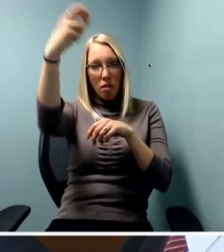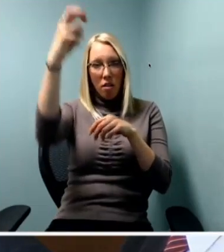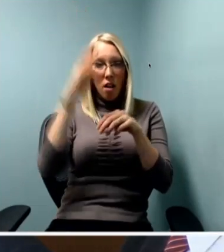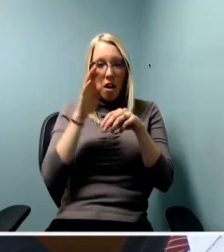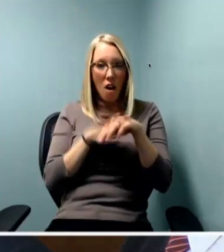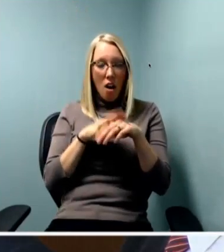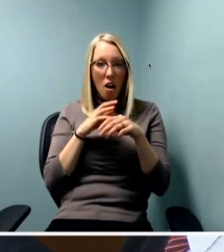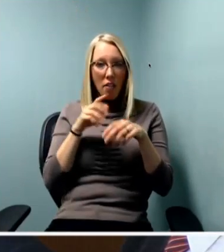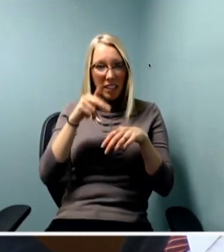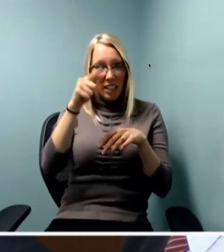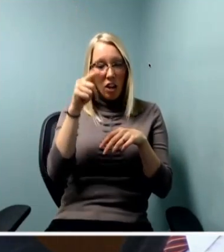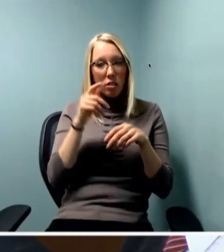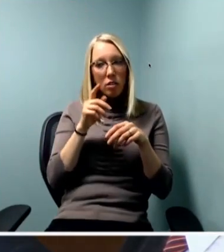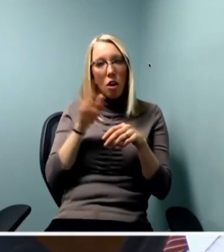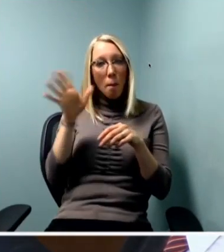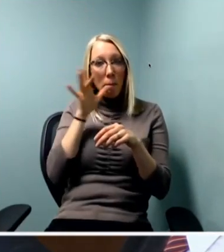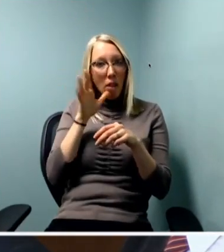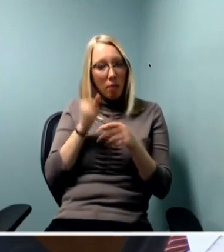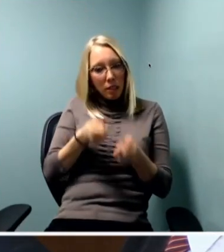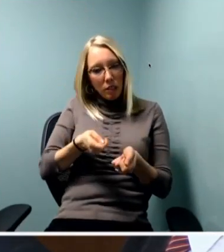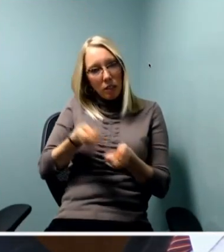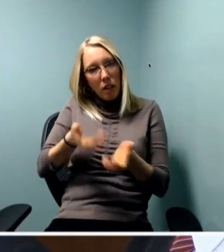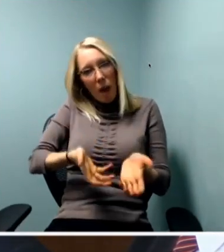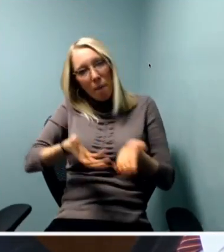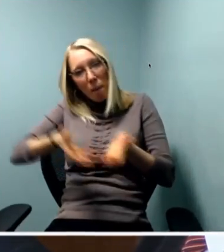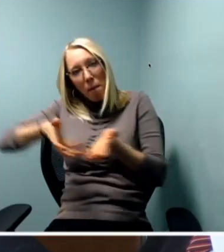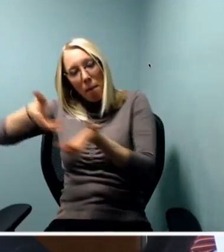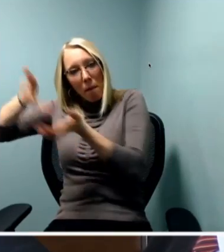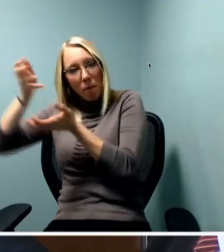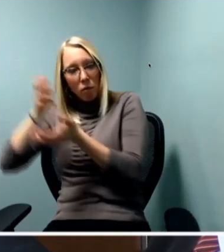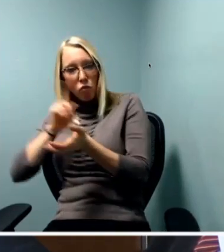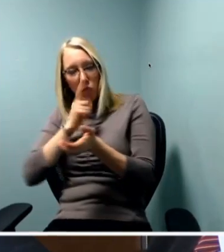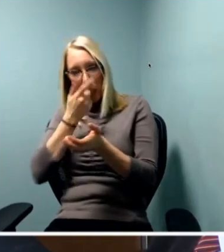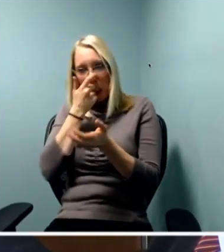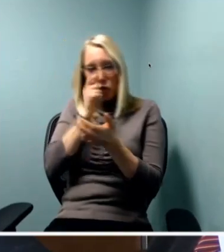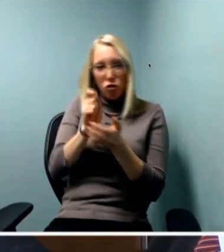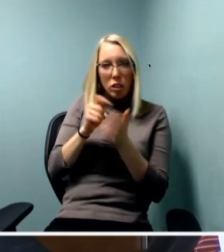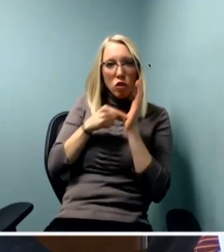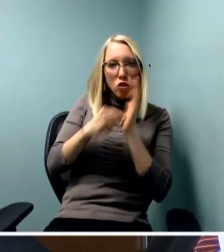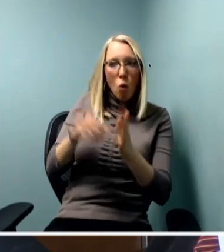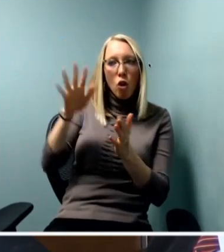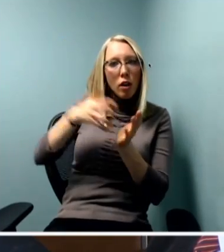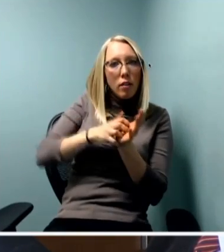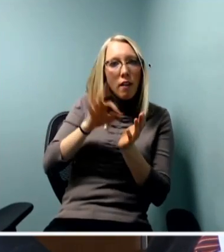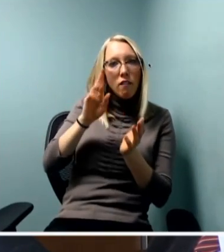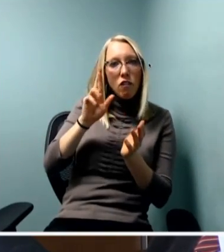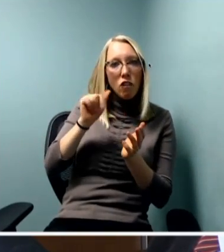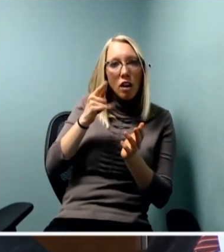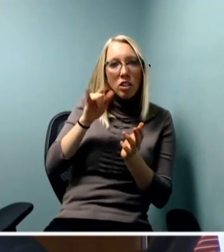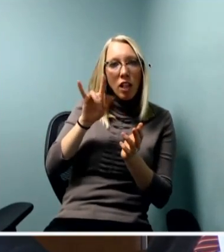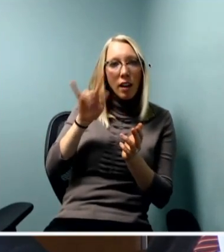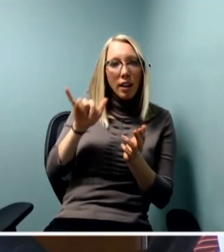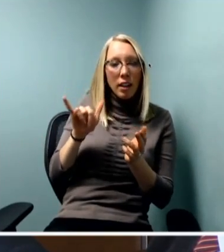of the fragility in that character. But it's seen as revolutionary.